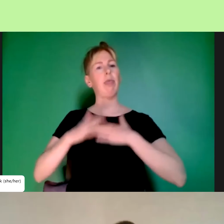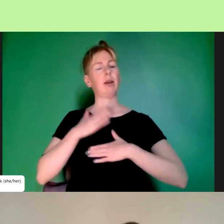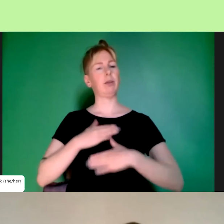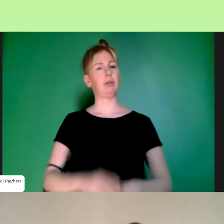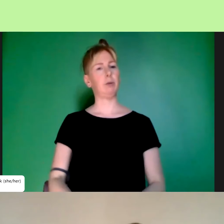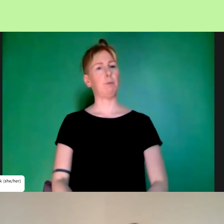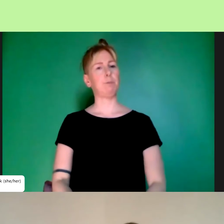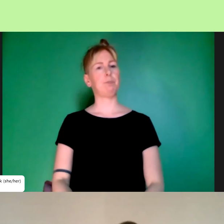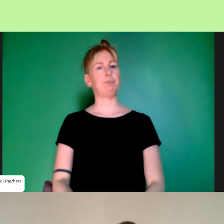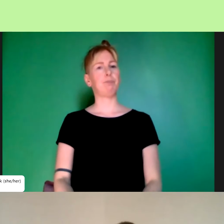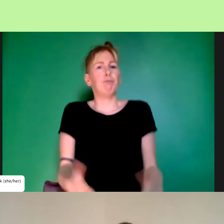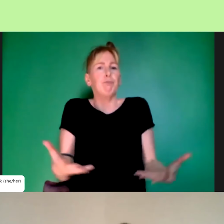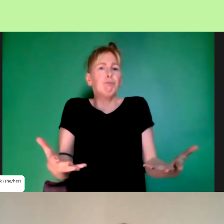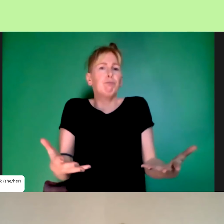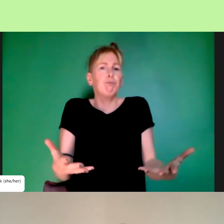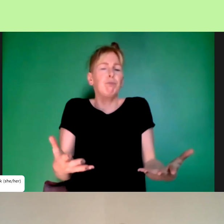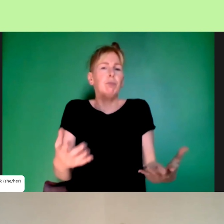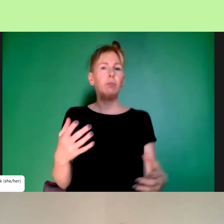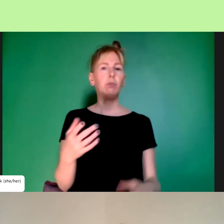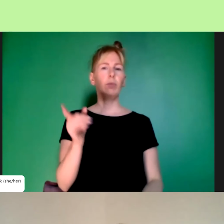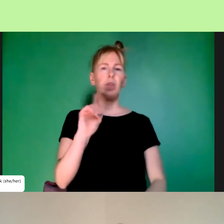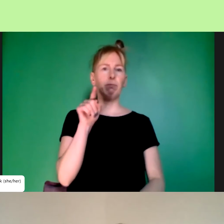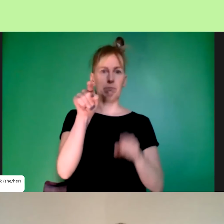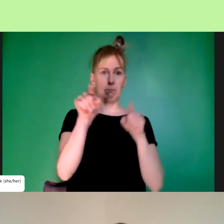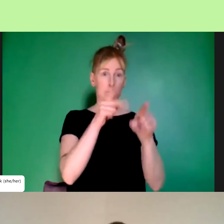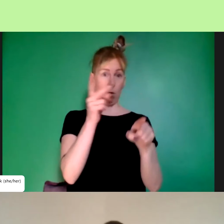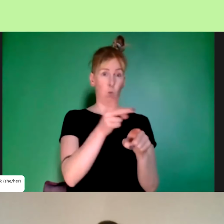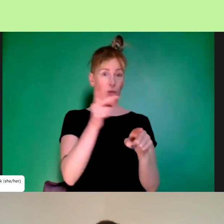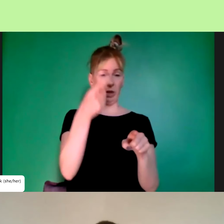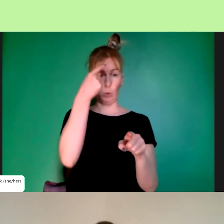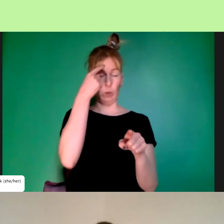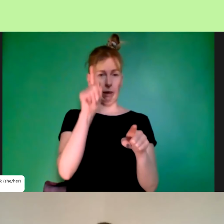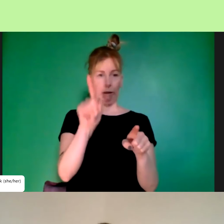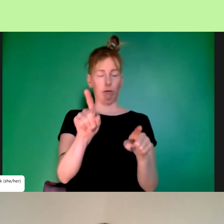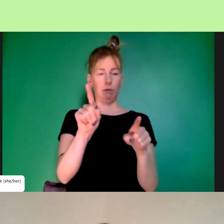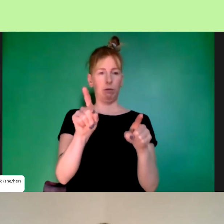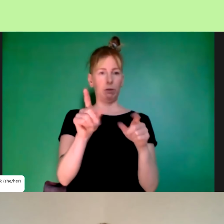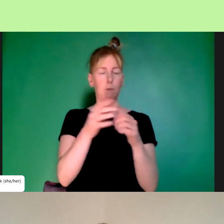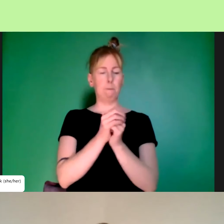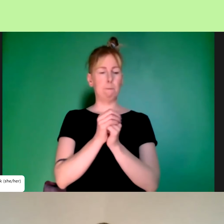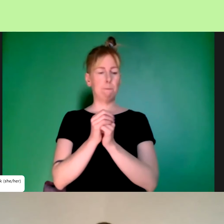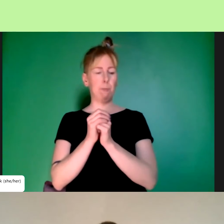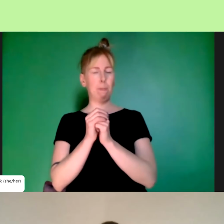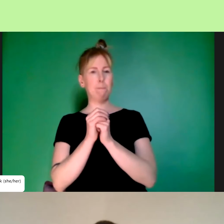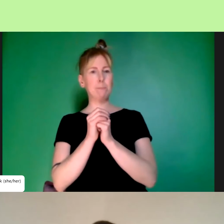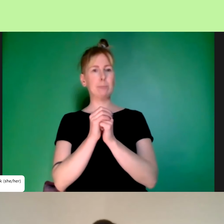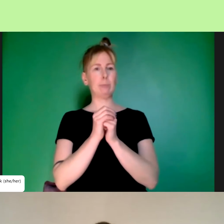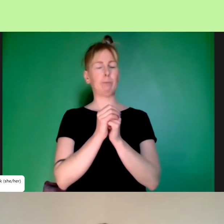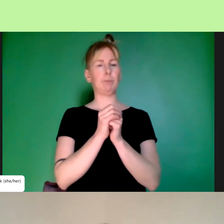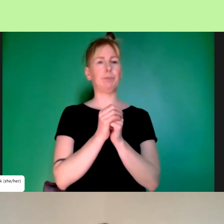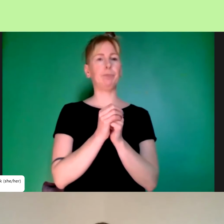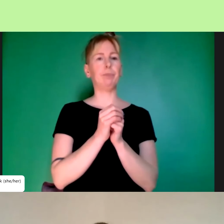you both think about that tension? Is it important to you? But have you felt it as a